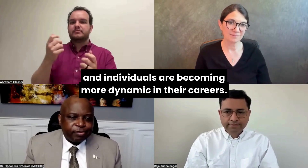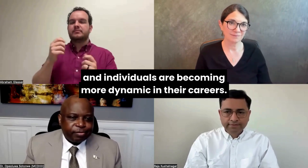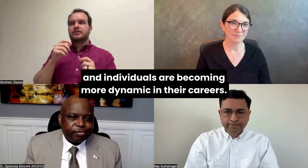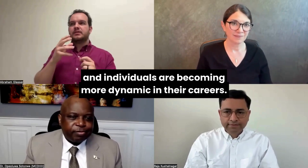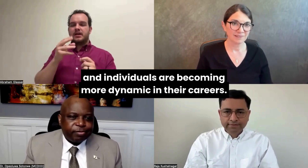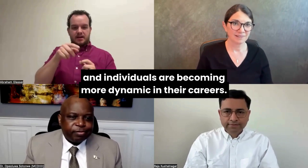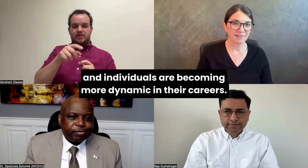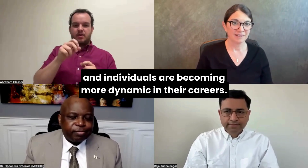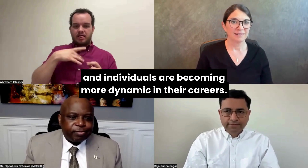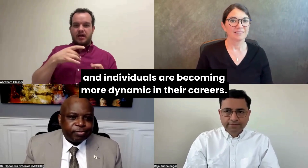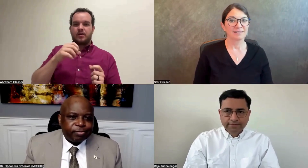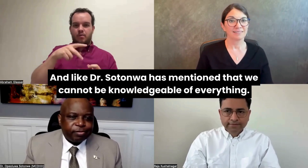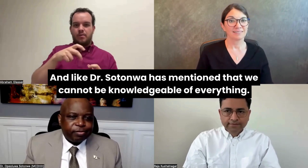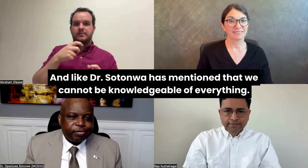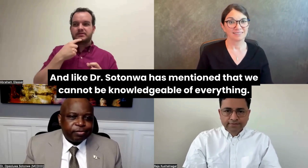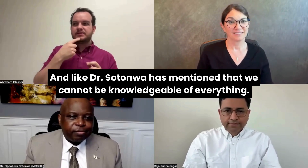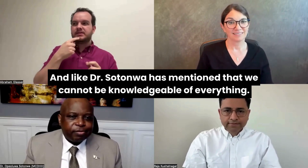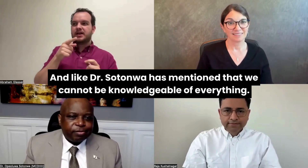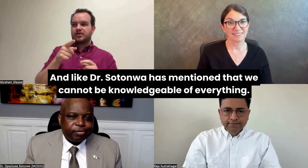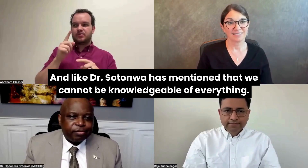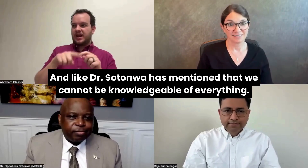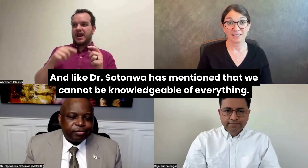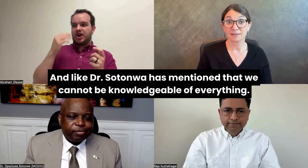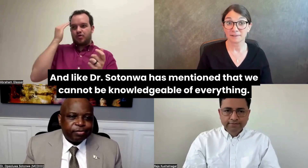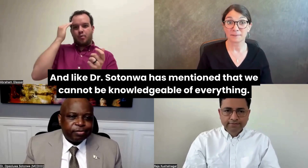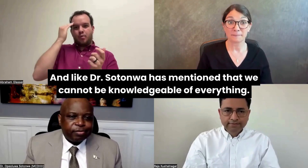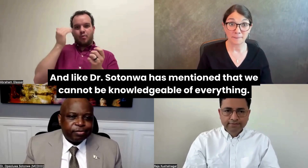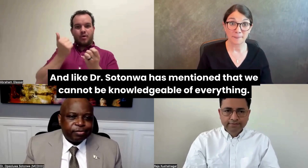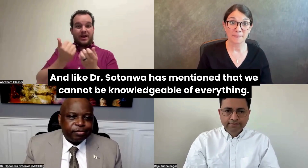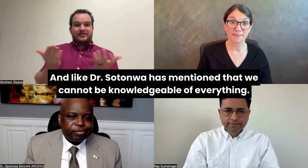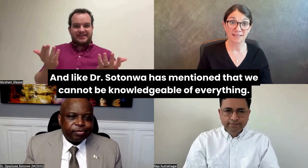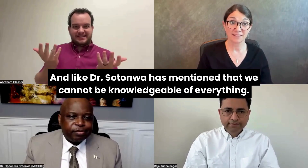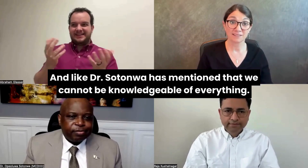And like Dr. Sotonwa has mentioned that we cannot be knowledgeable of everything.